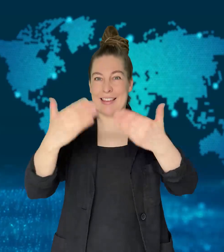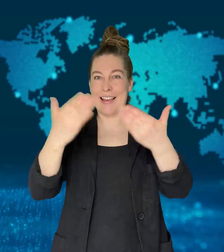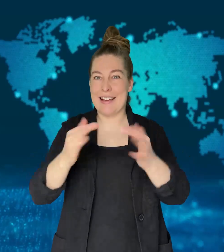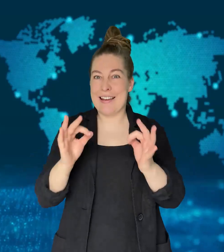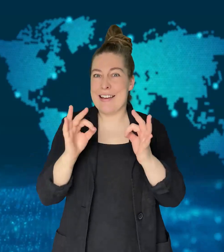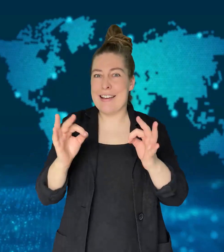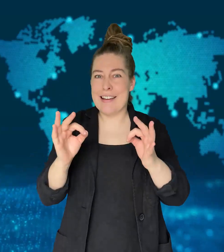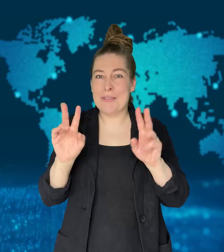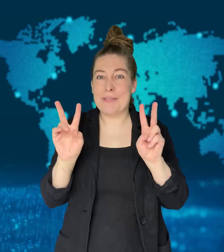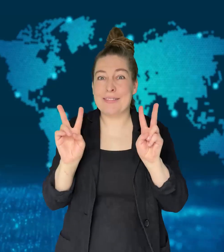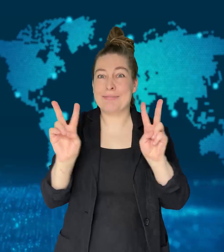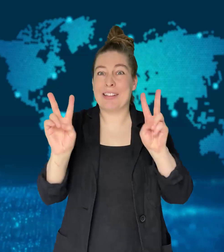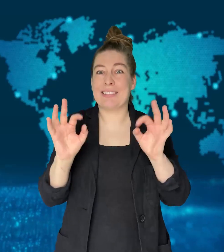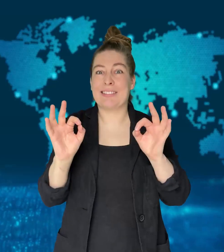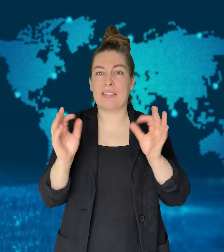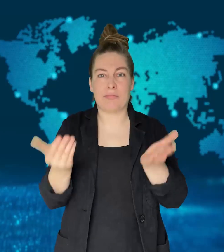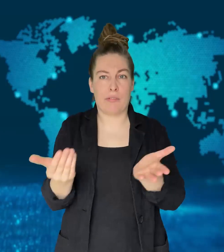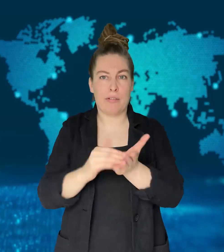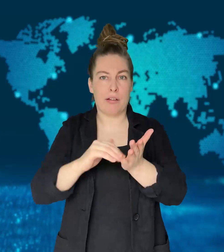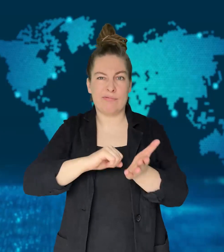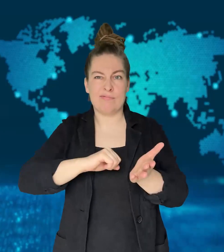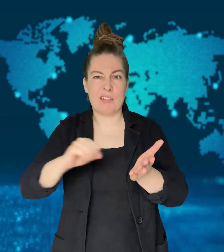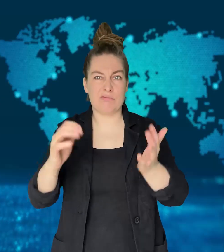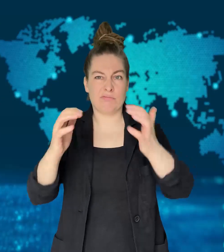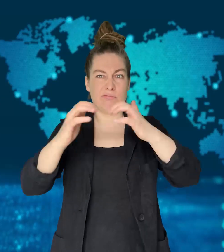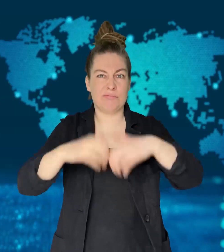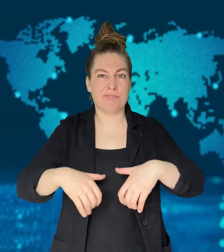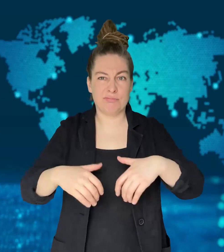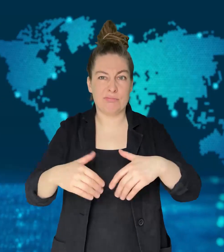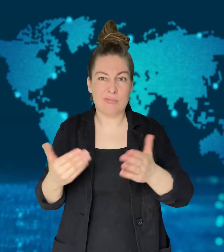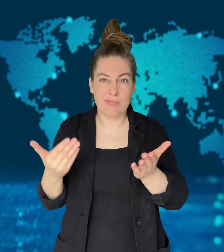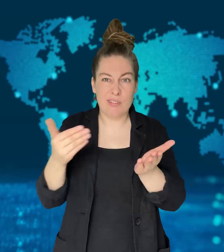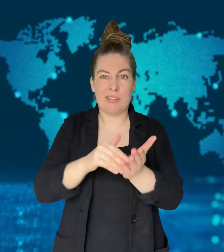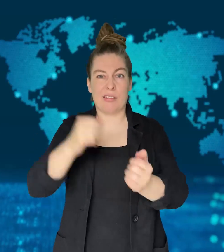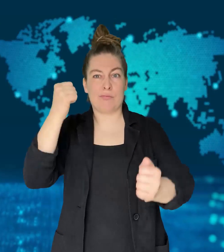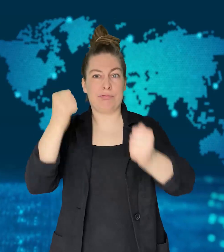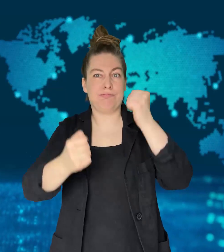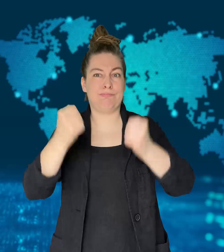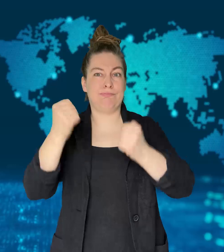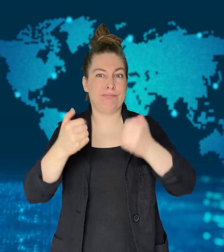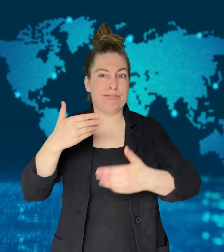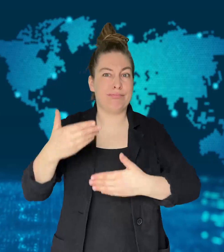the fragile peace in place since